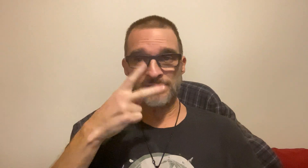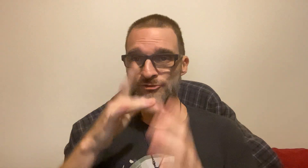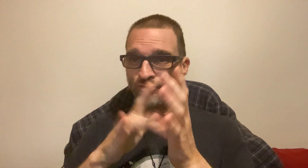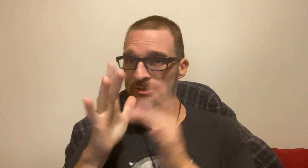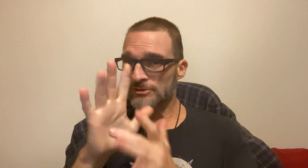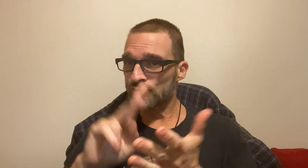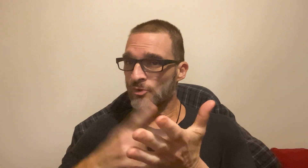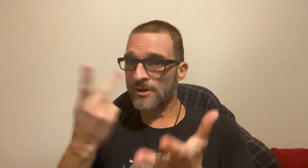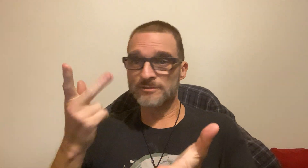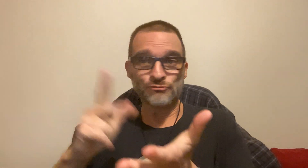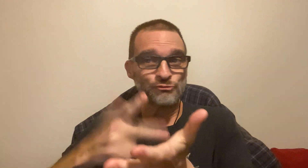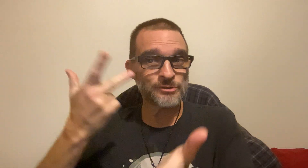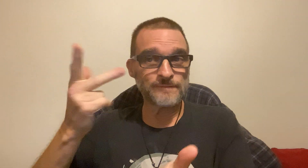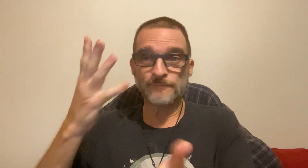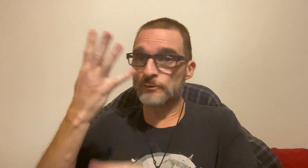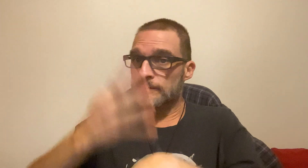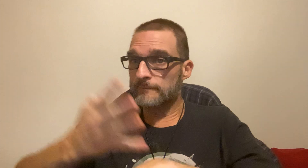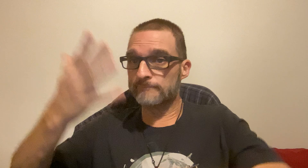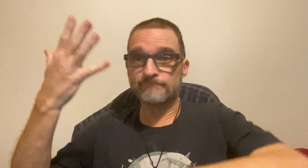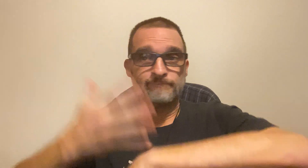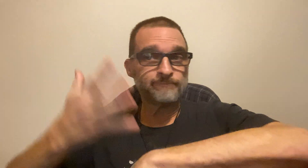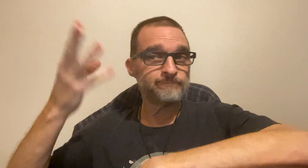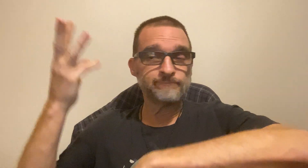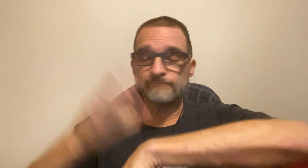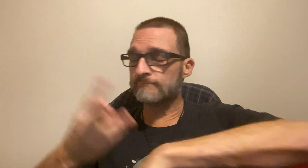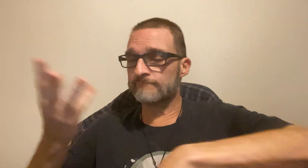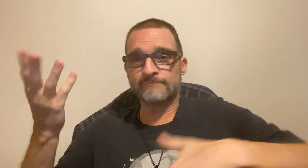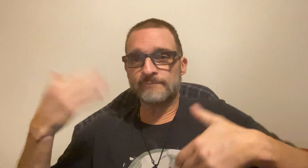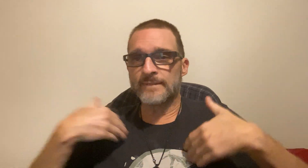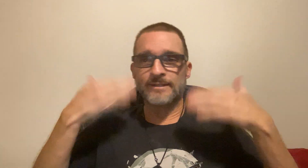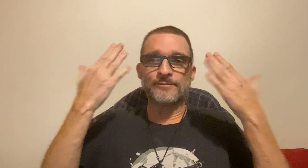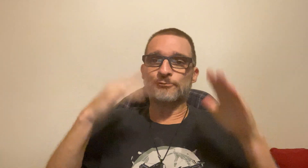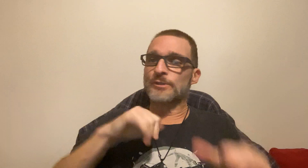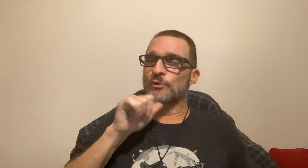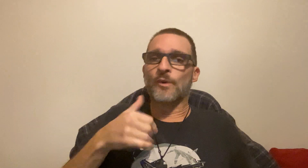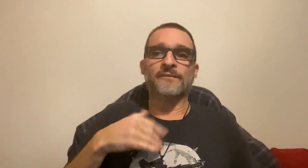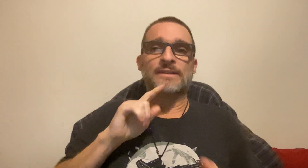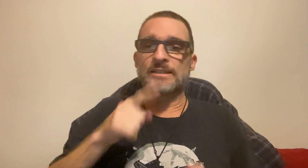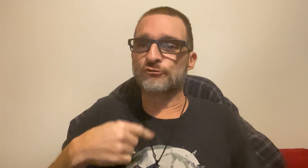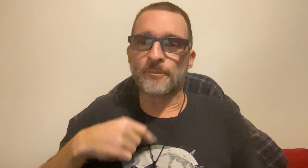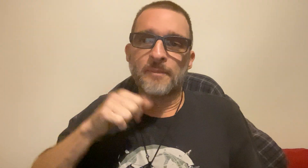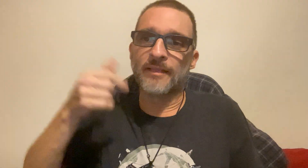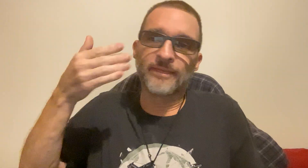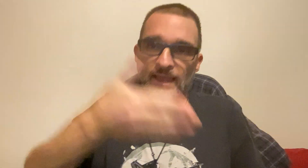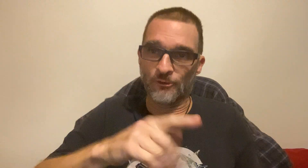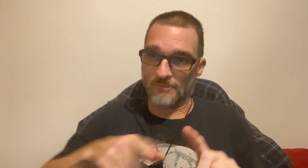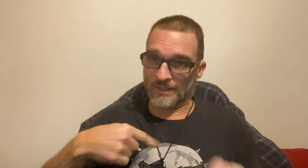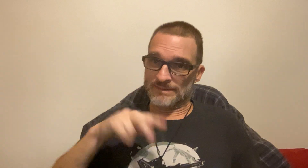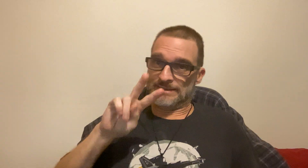You maybe will have a chance too see Jesus twice or 3 times or 4 times or 5 times or 6 times I don't know. I don't have the answer. I'm not there.